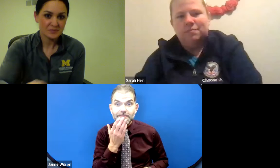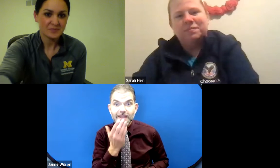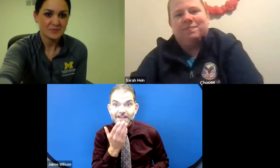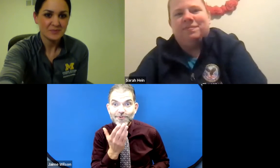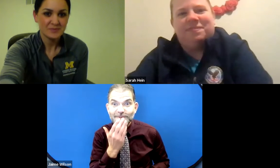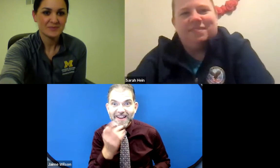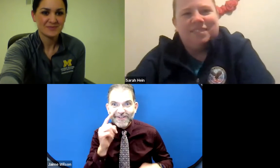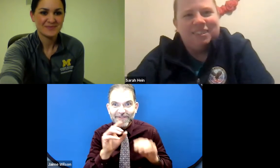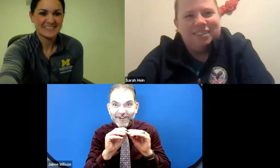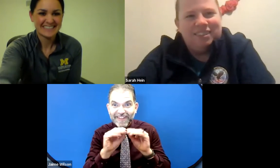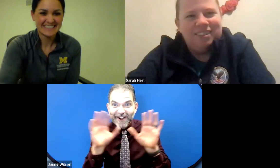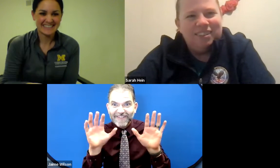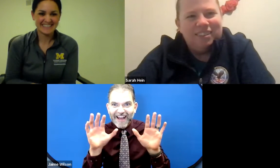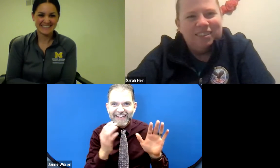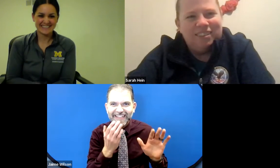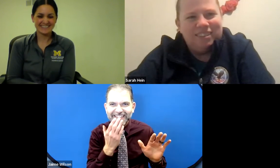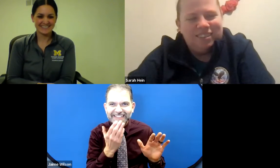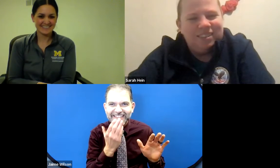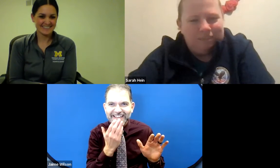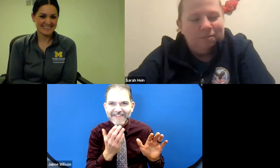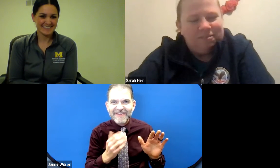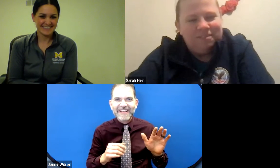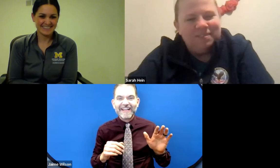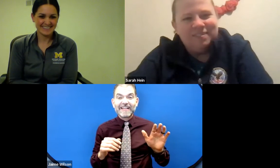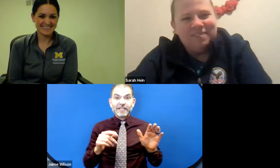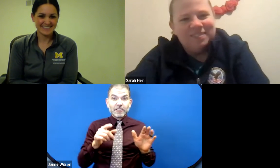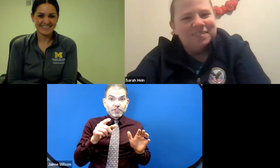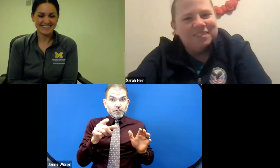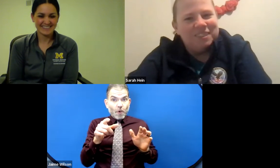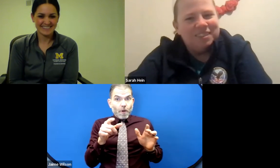ASL Interpreter: okay. ASL Interpreter: thank you for clarifying. Thank you.